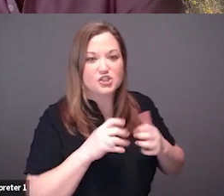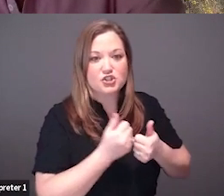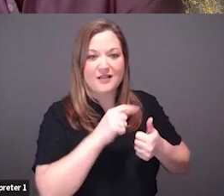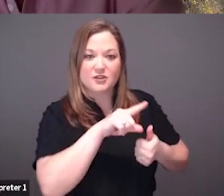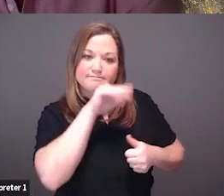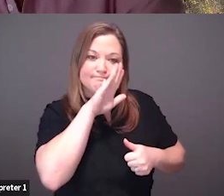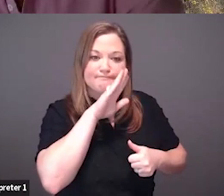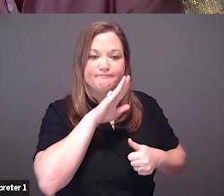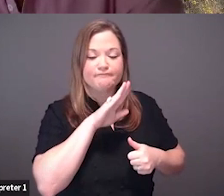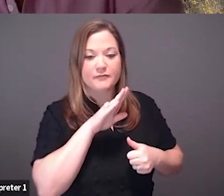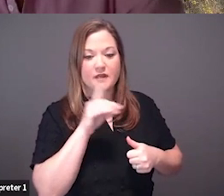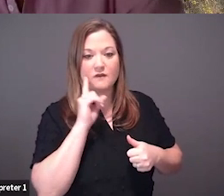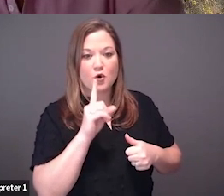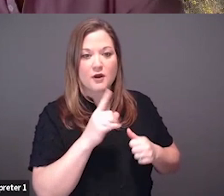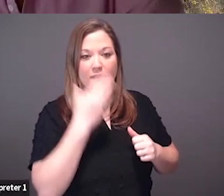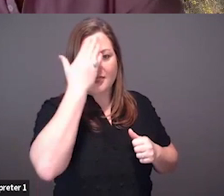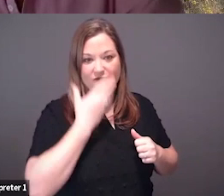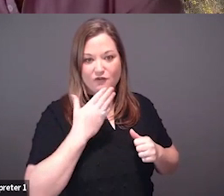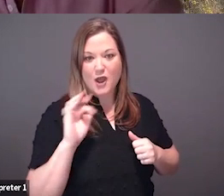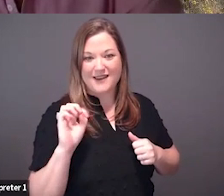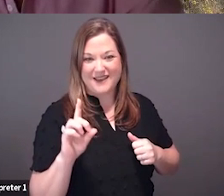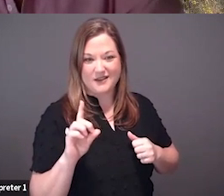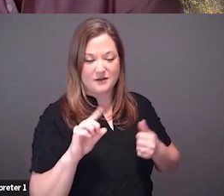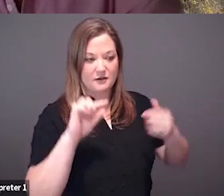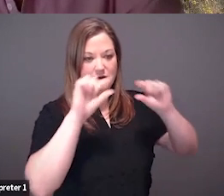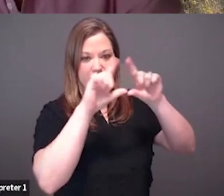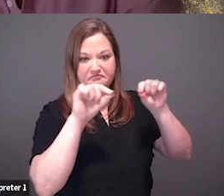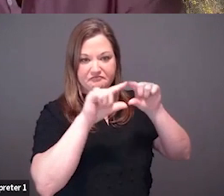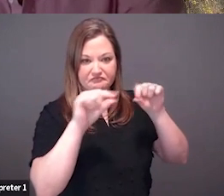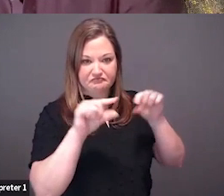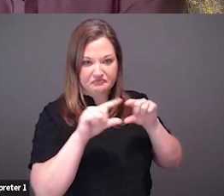the front end of some of the fields accessible